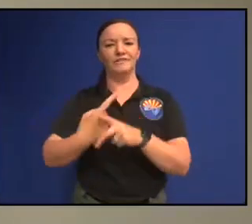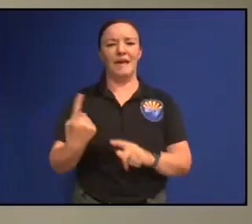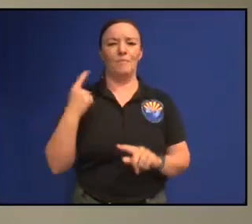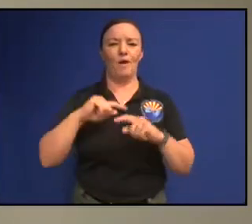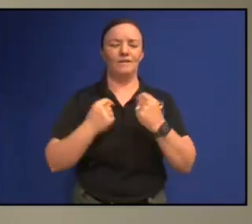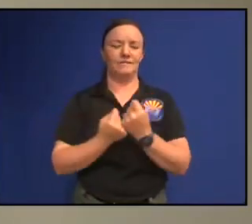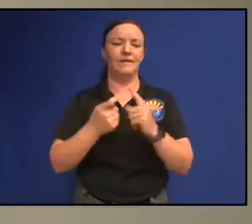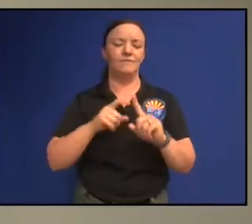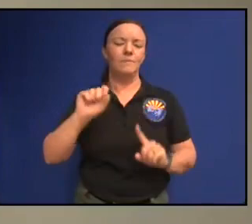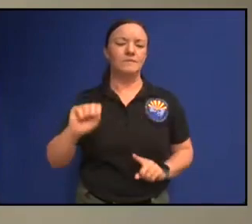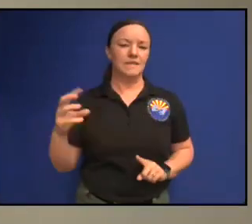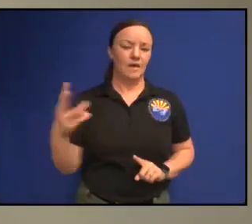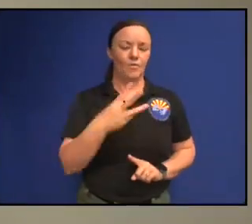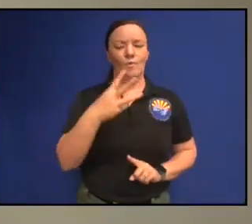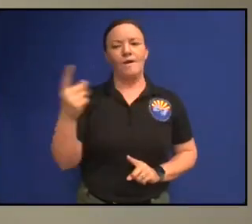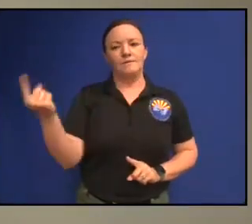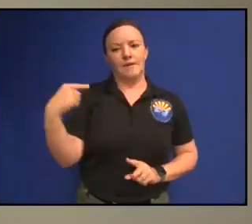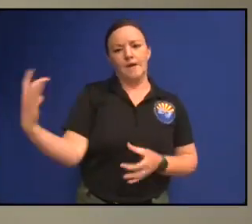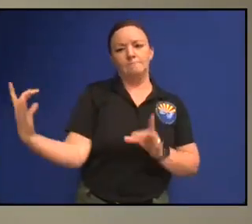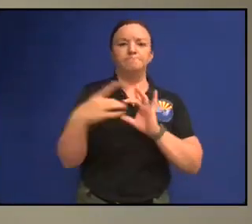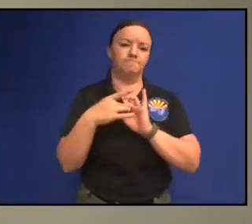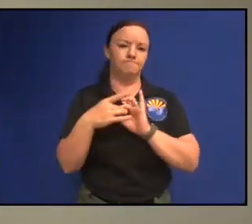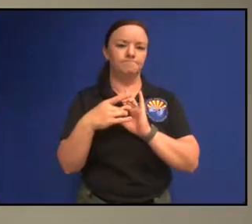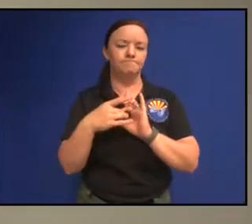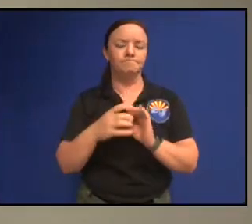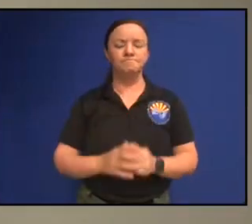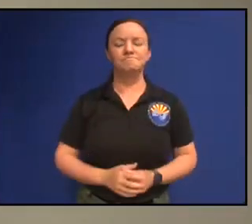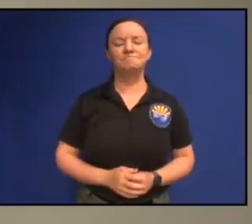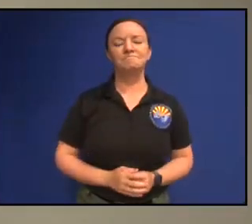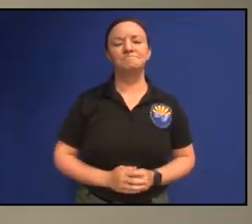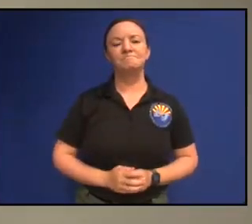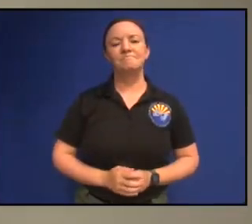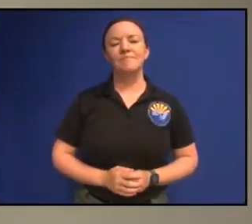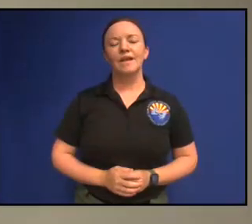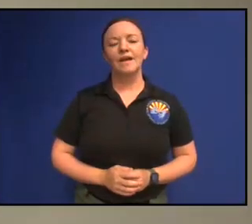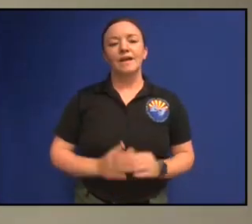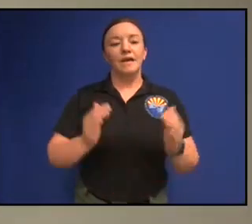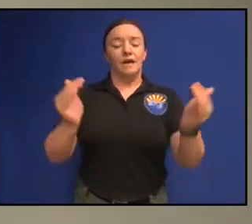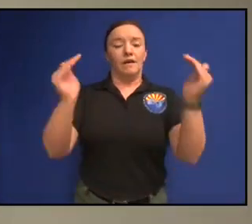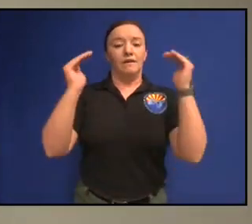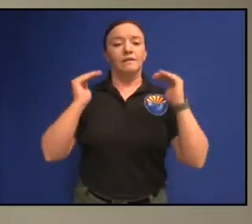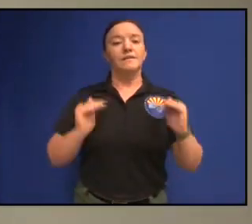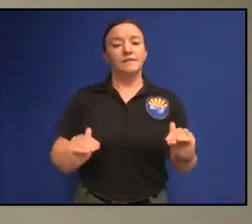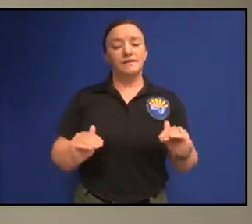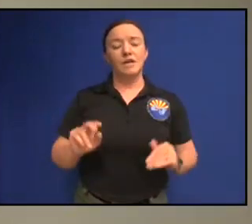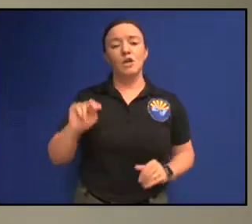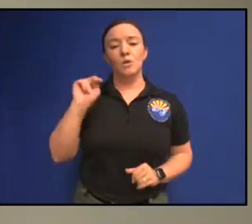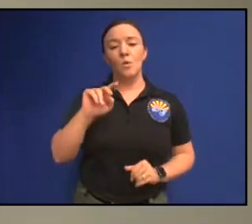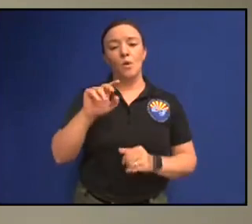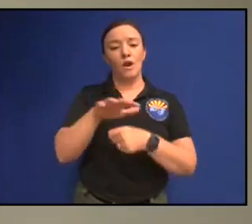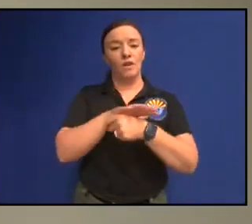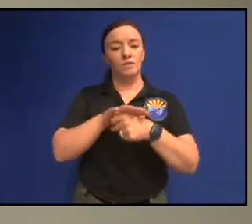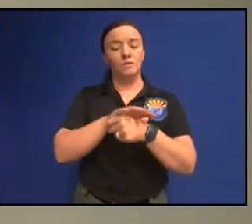CREW. OKAY, LET'S GO RIGHT TO THE NORTH ZONE'S OPERATIONS SECTION CHIEF, JOHN SZULC.